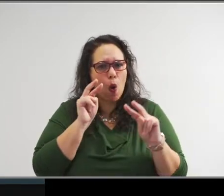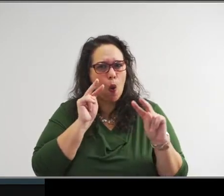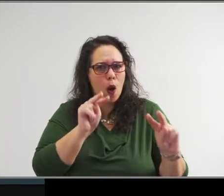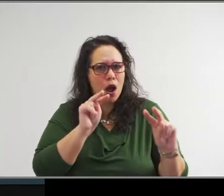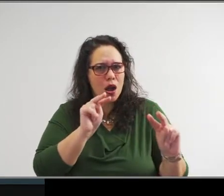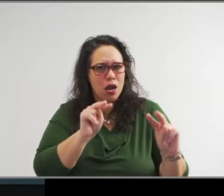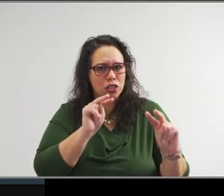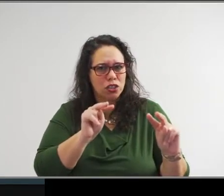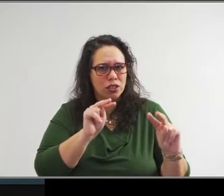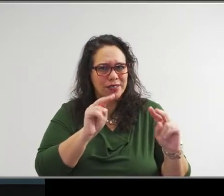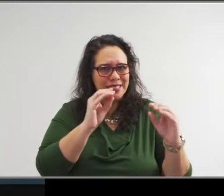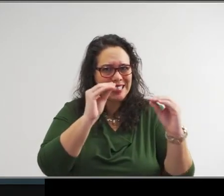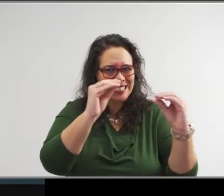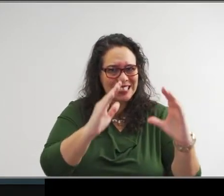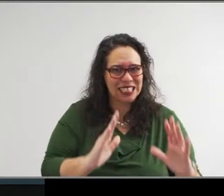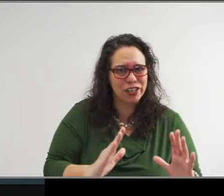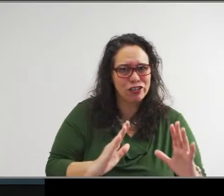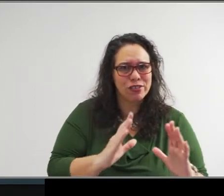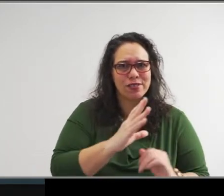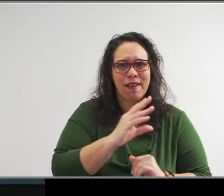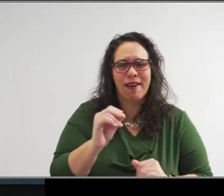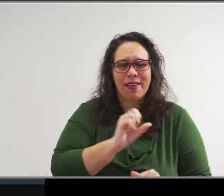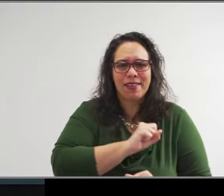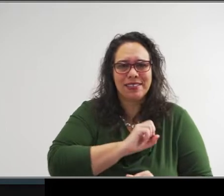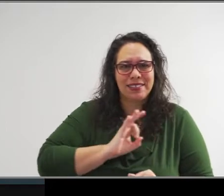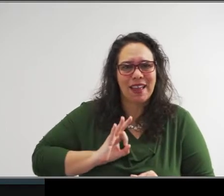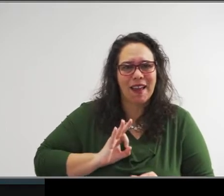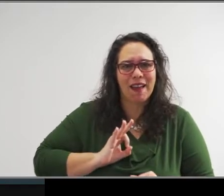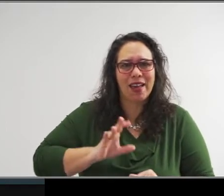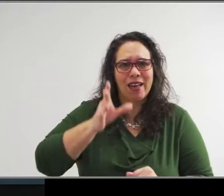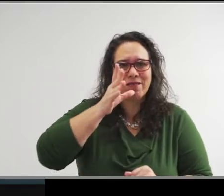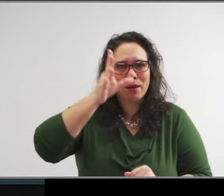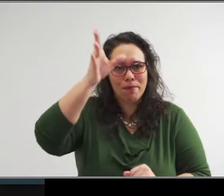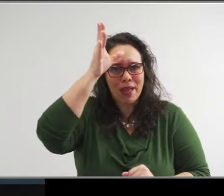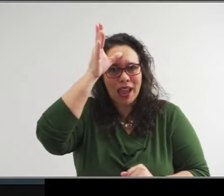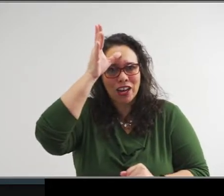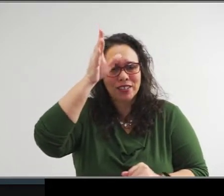the teachers and the staff and the parents and the students